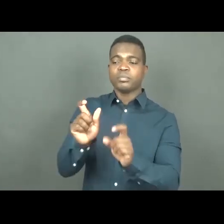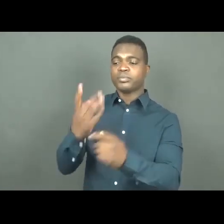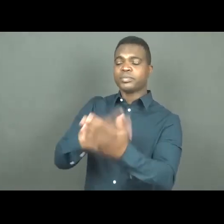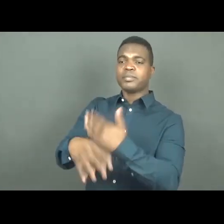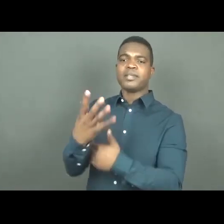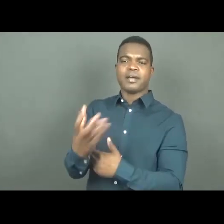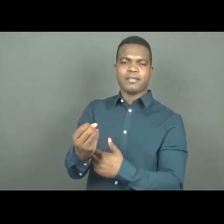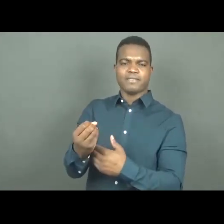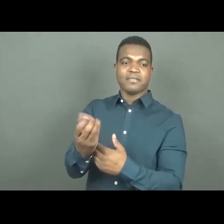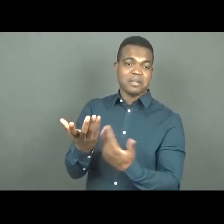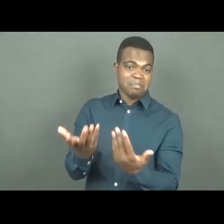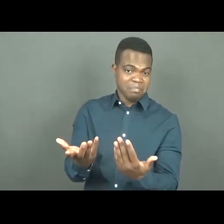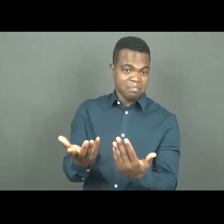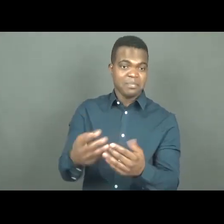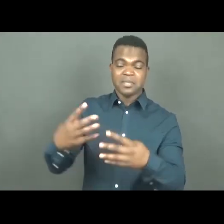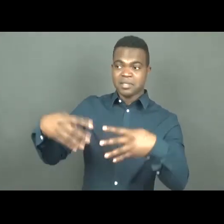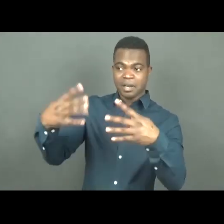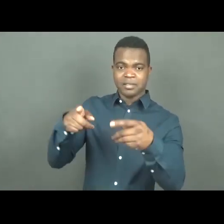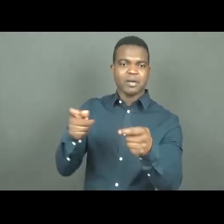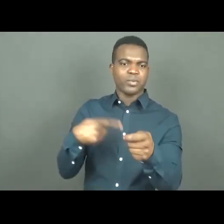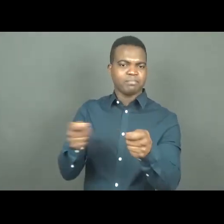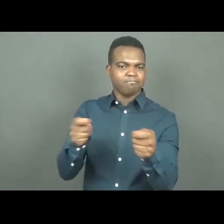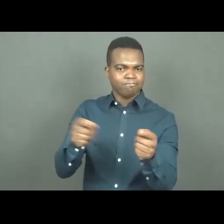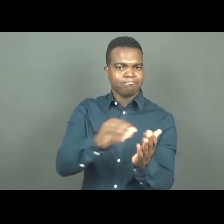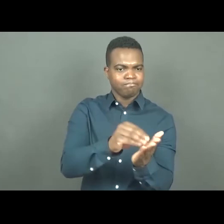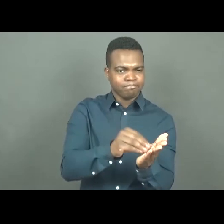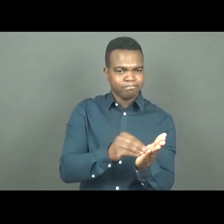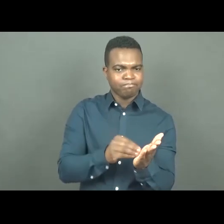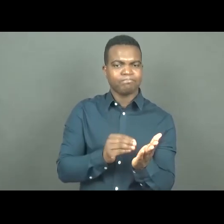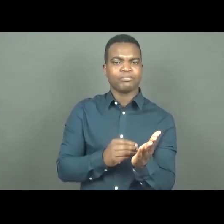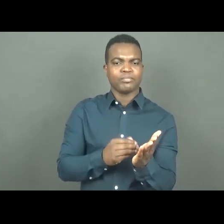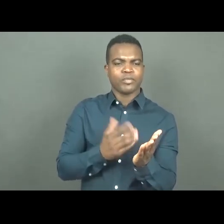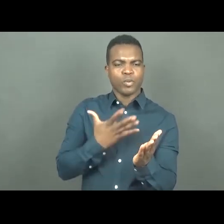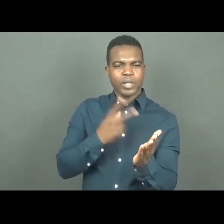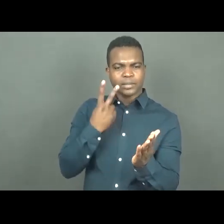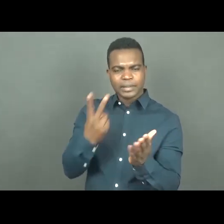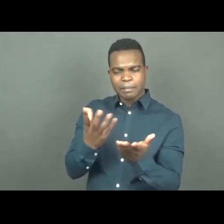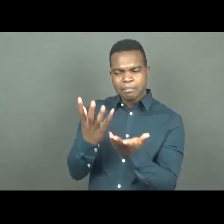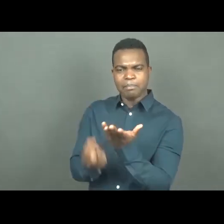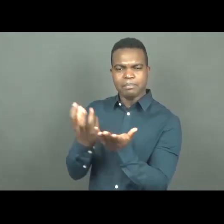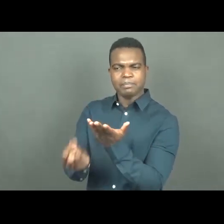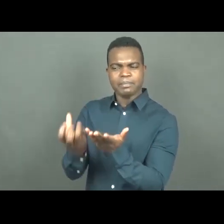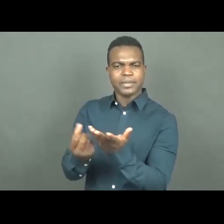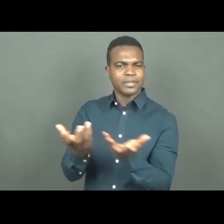with disabilities has to be gathered systemically and consistently across all projects.